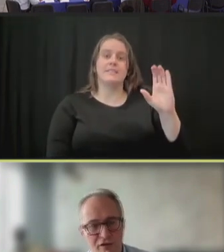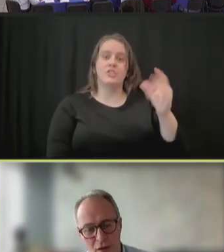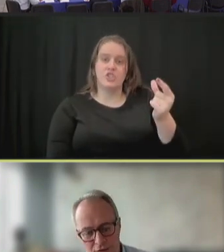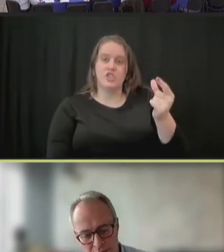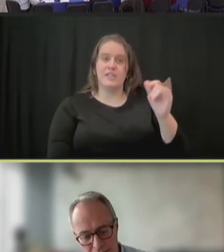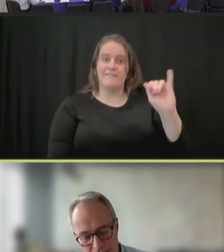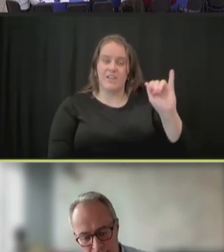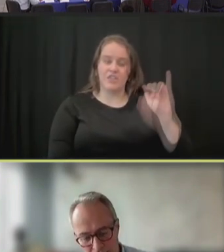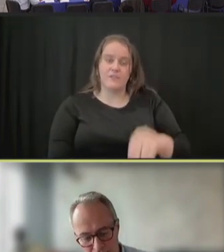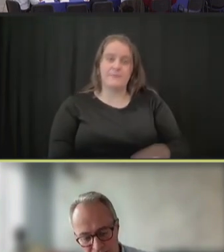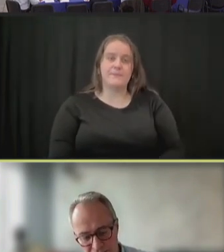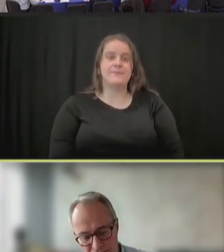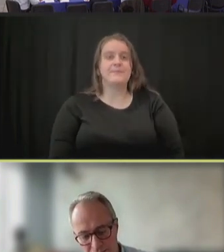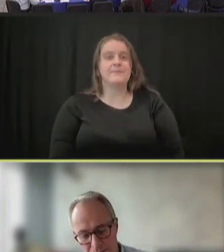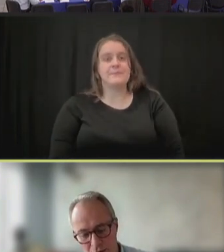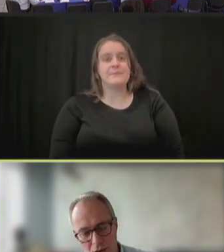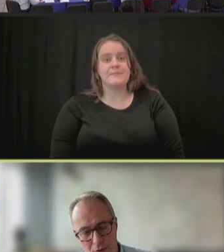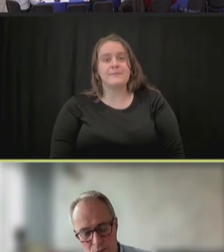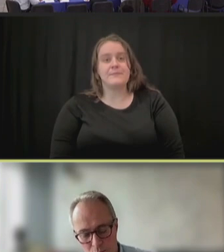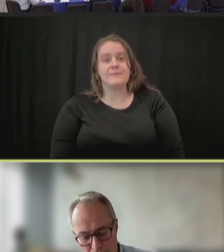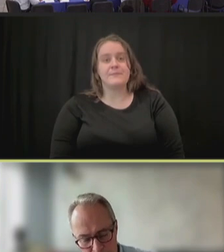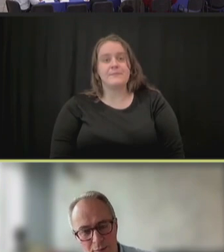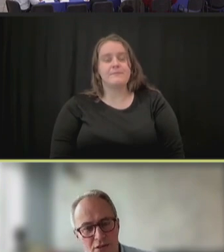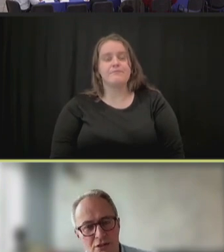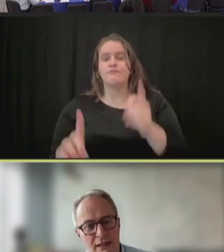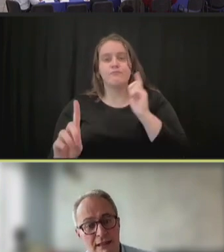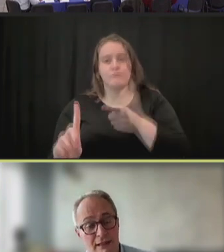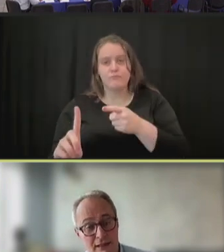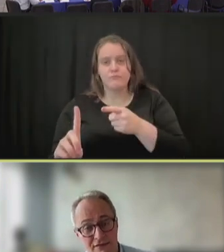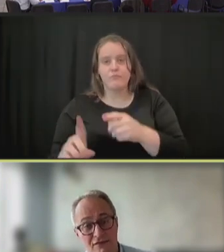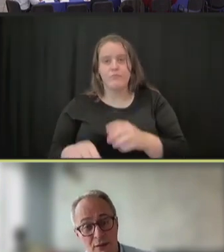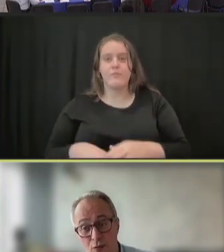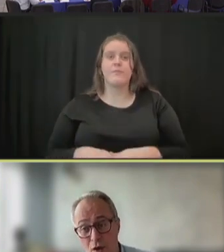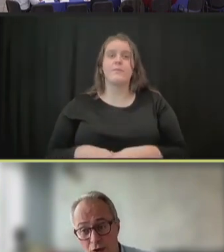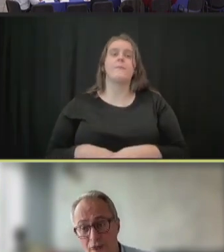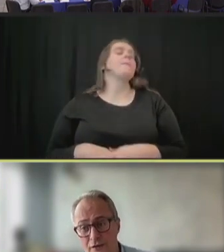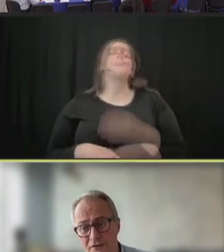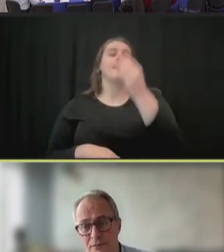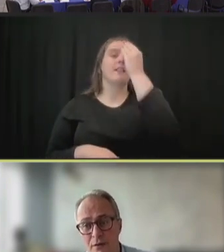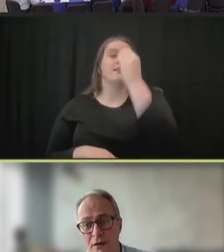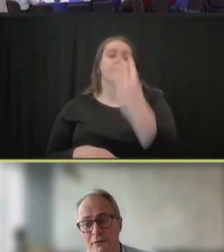So, ultimately, I just like to mention that, yes, we could harness the power